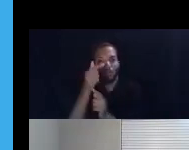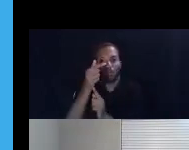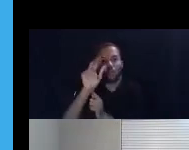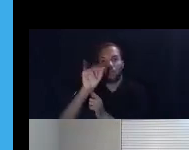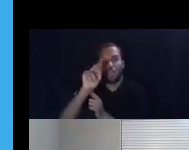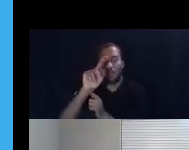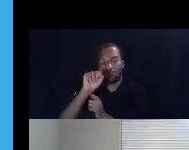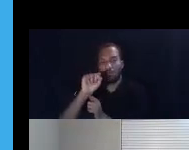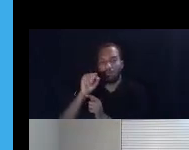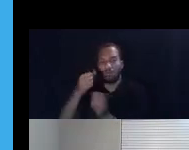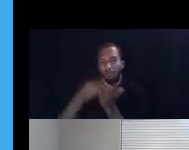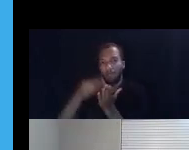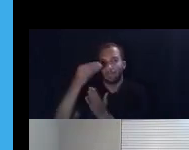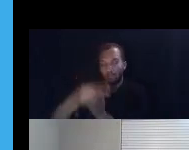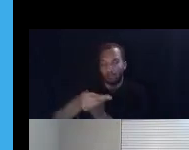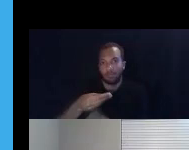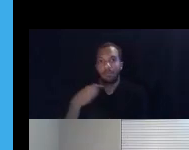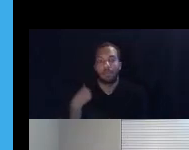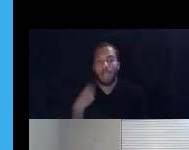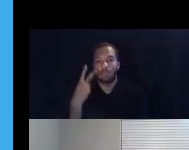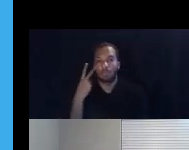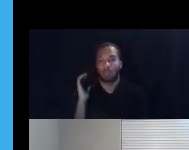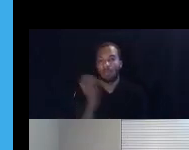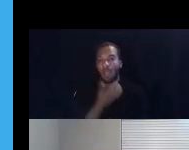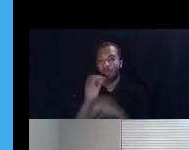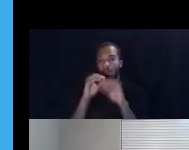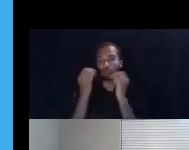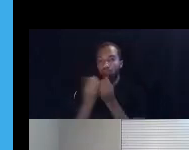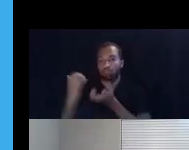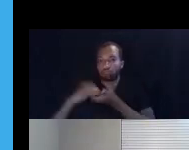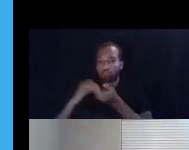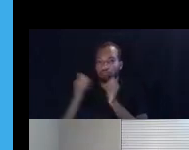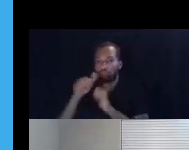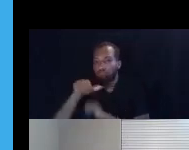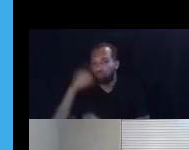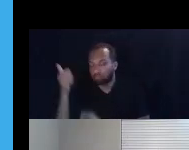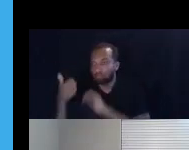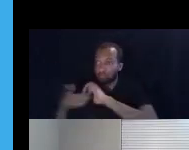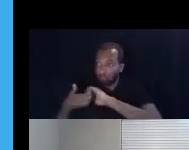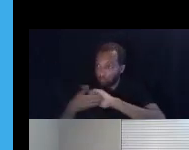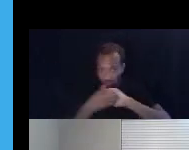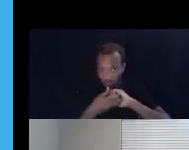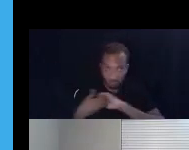And I see us partnering with other state agencies. We're already partnering with Oregon Housing